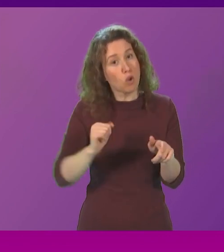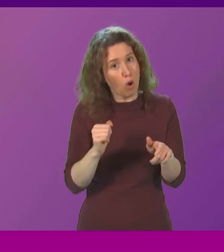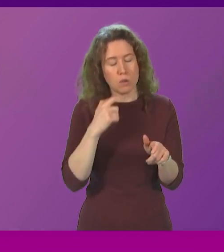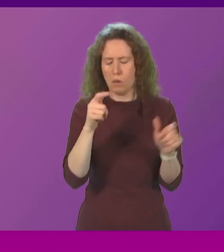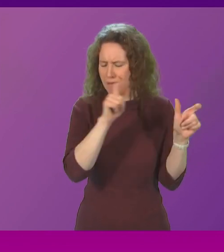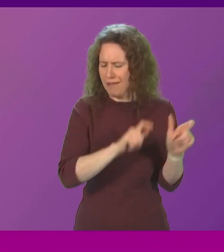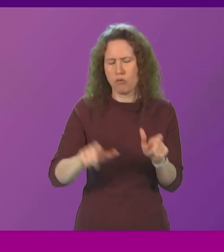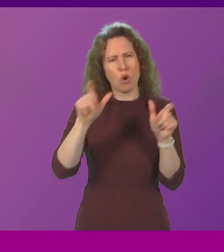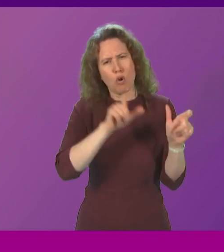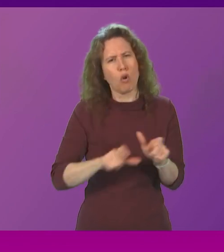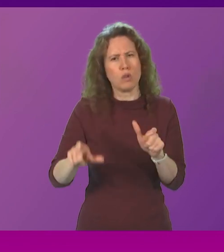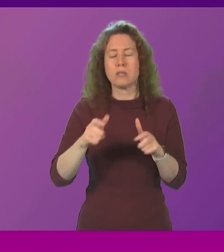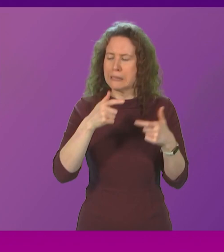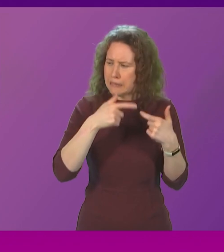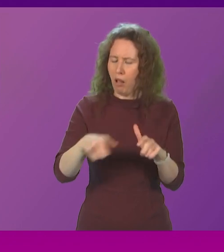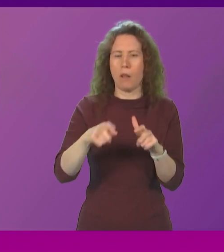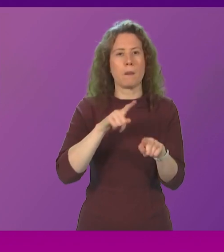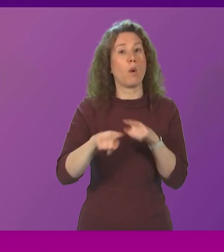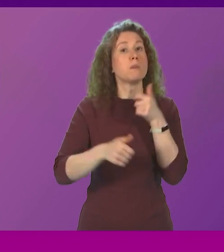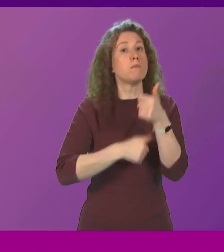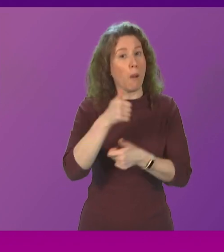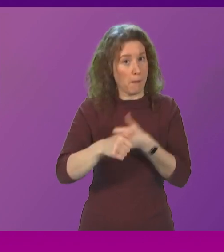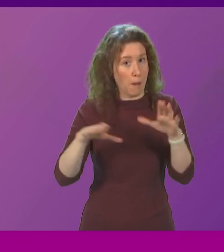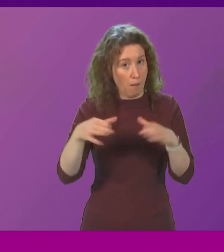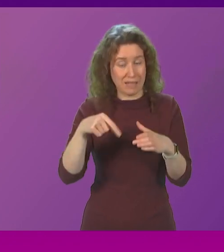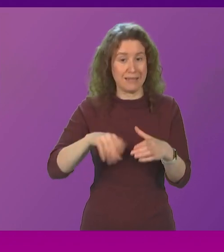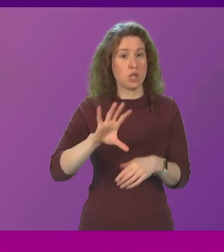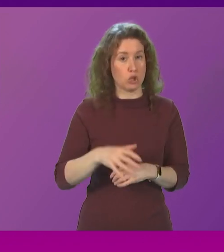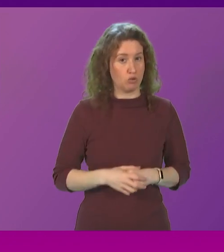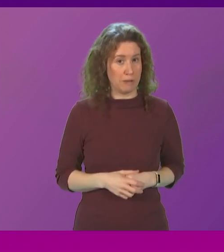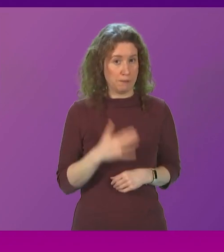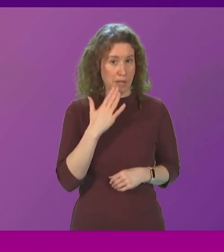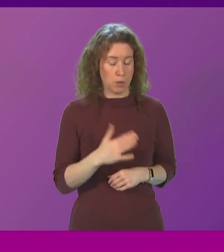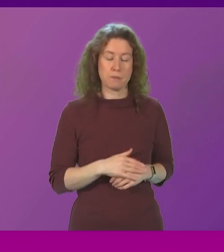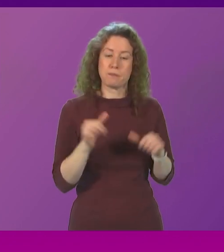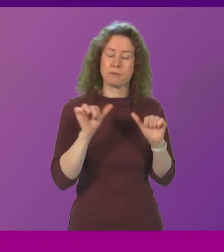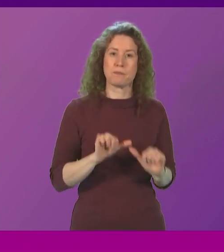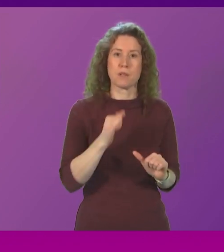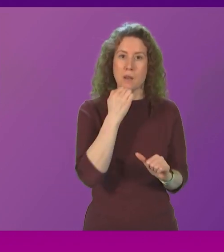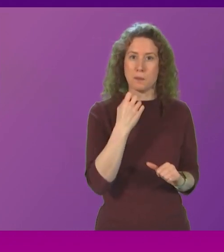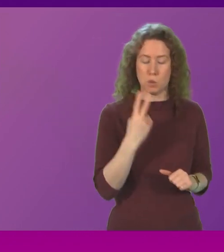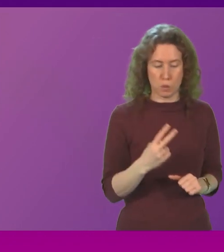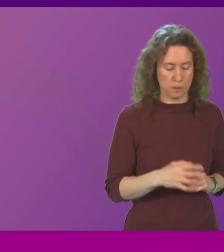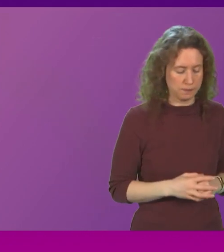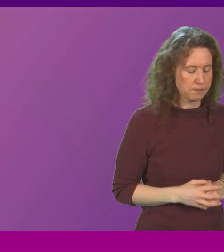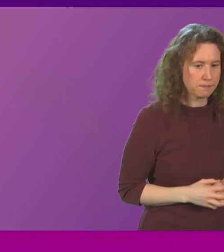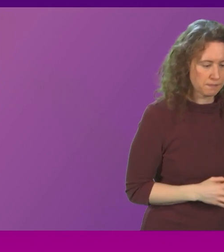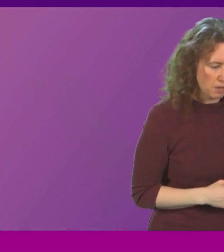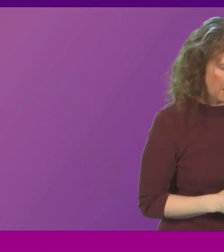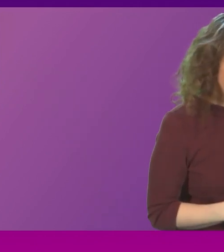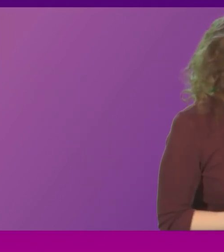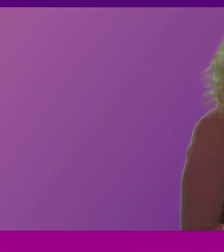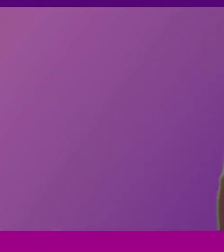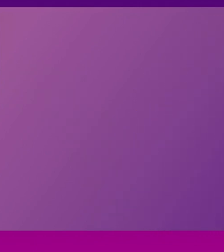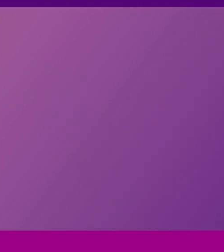am certain—to be the most popular party in this country.